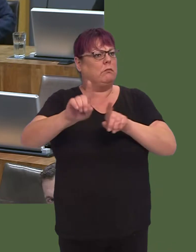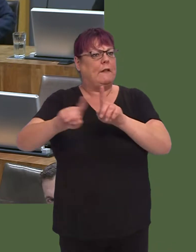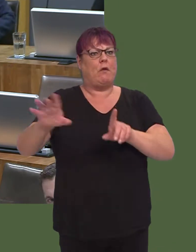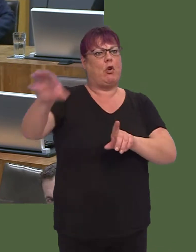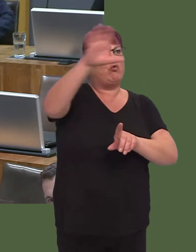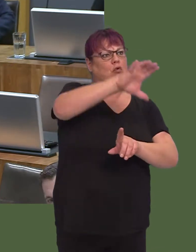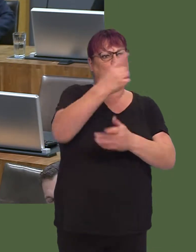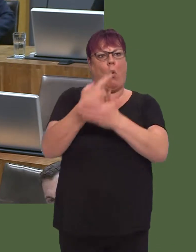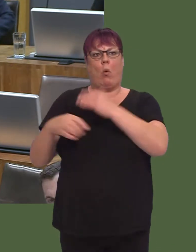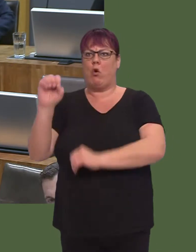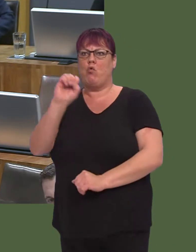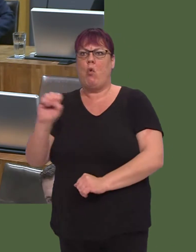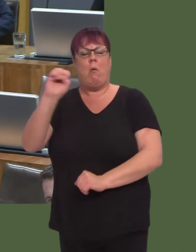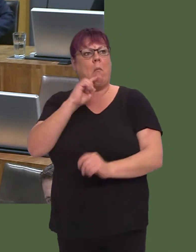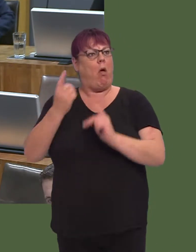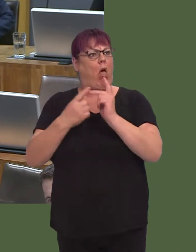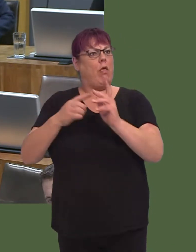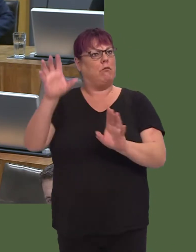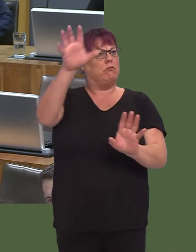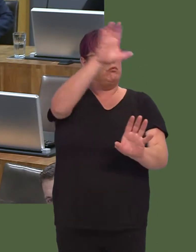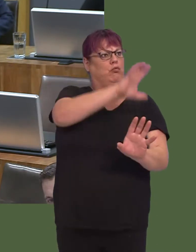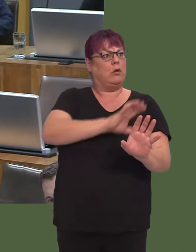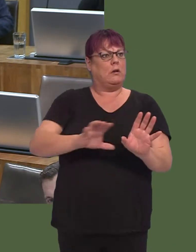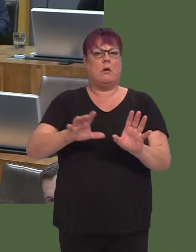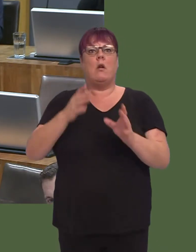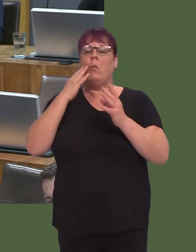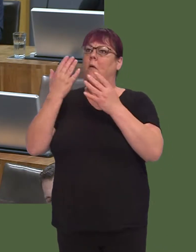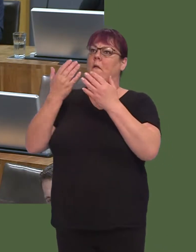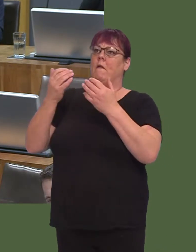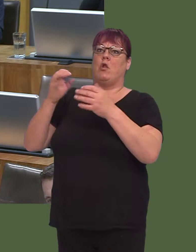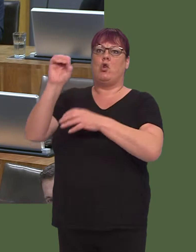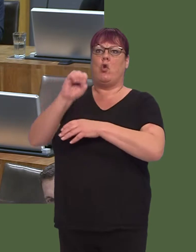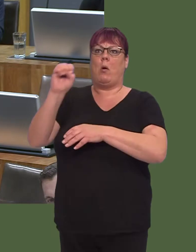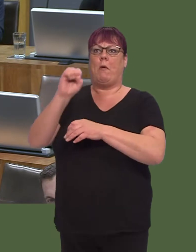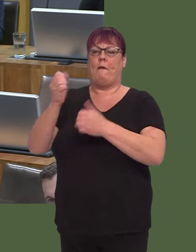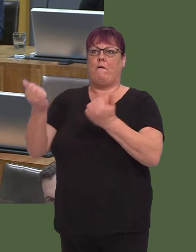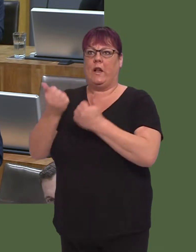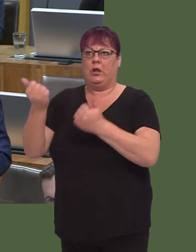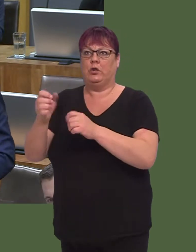markets, both inside and outside of the European Union, and these will continue to be available after we leave the EU.